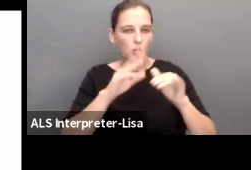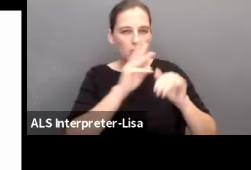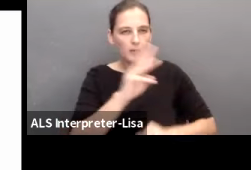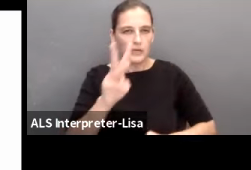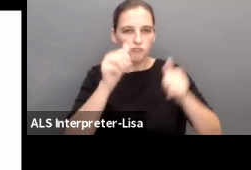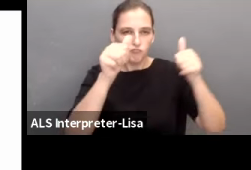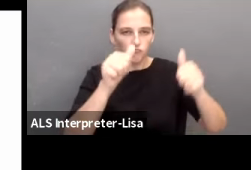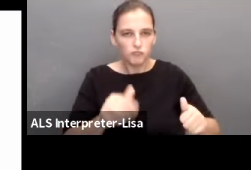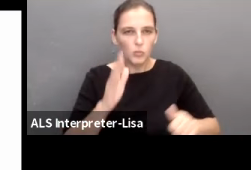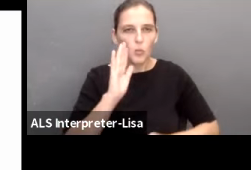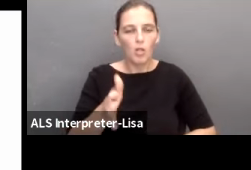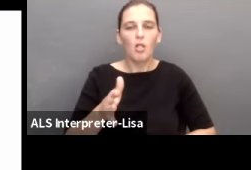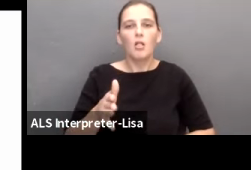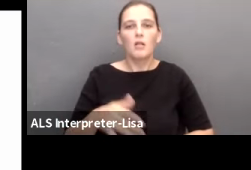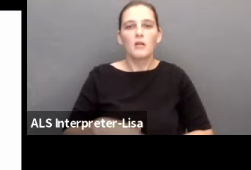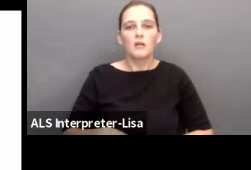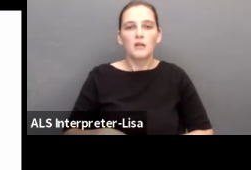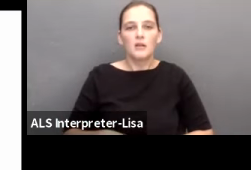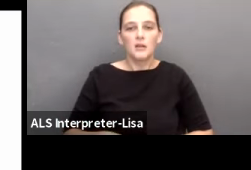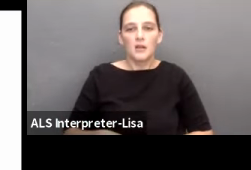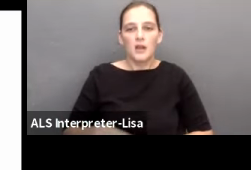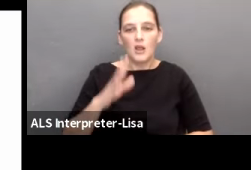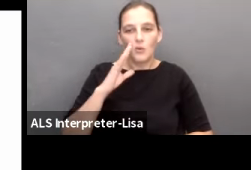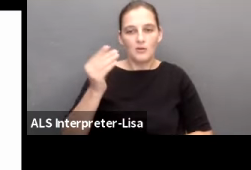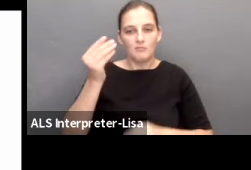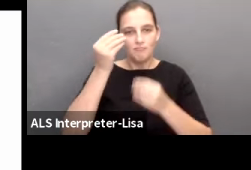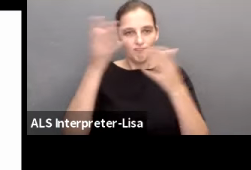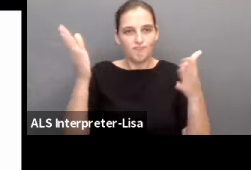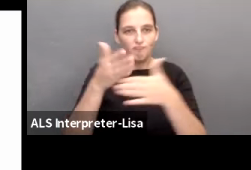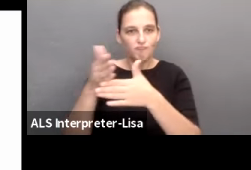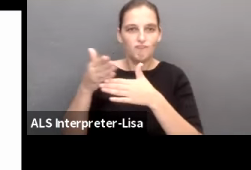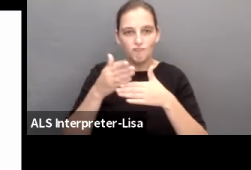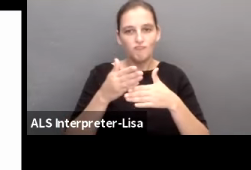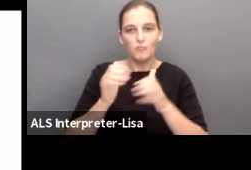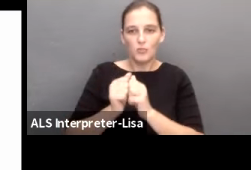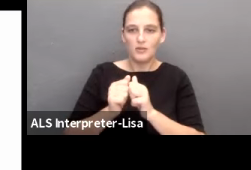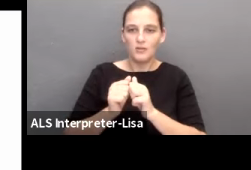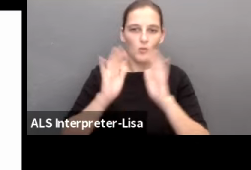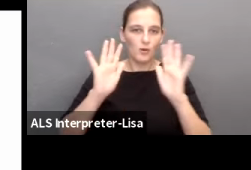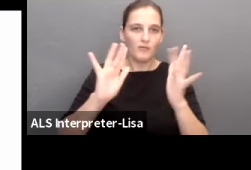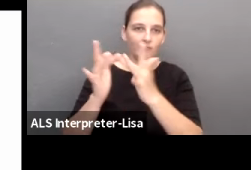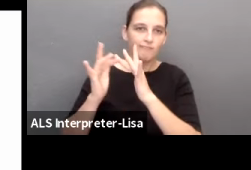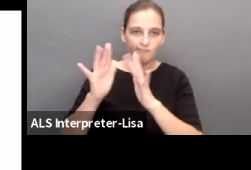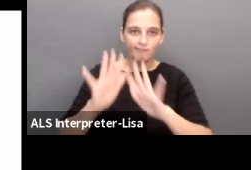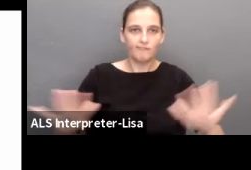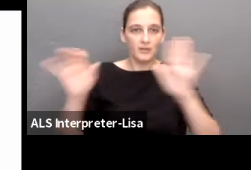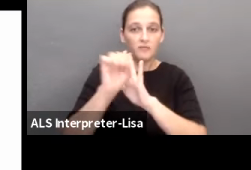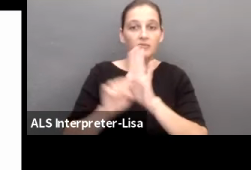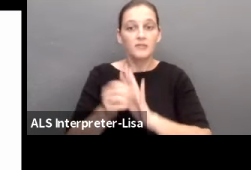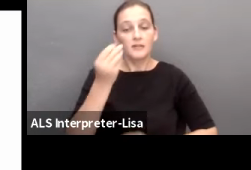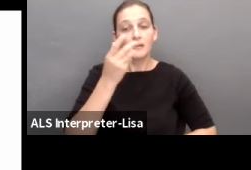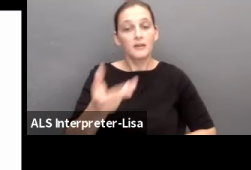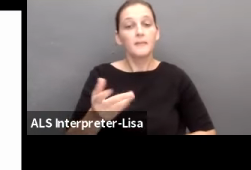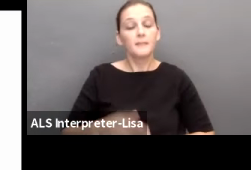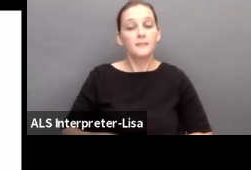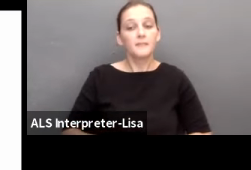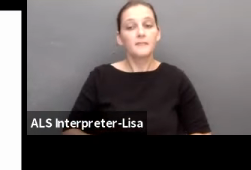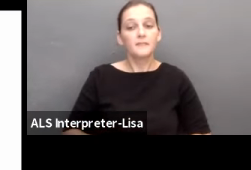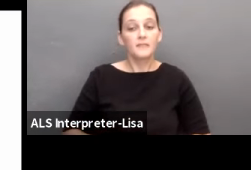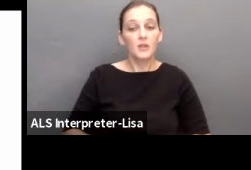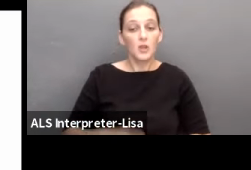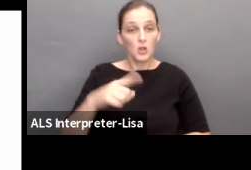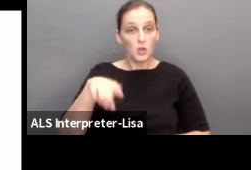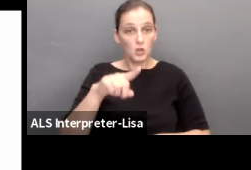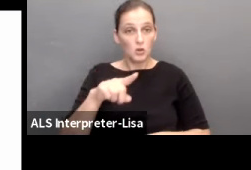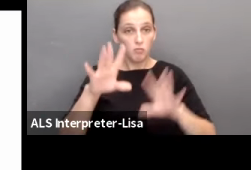our great connections and here in the state. And then last but not least, as you are exiting